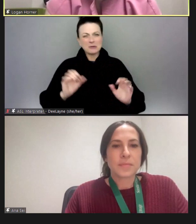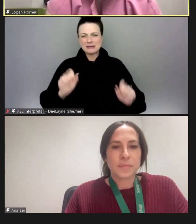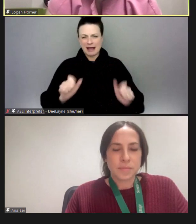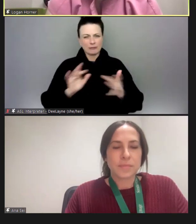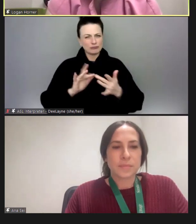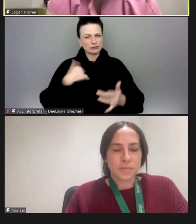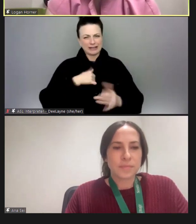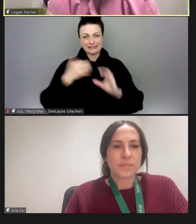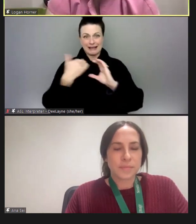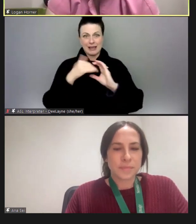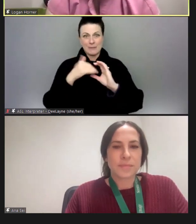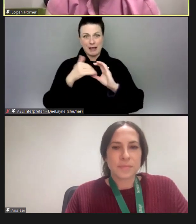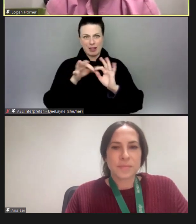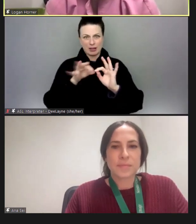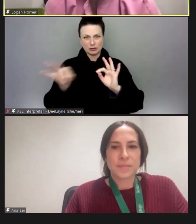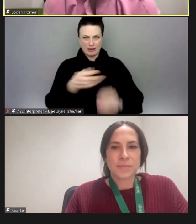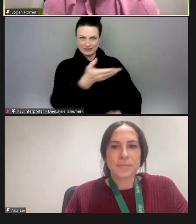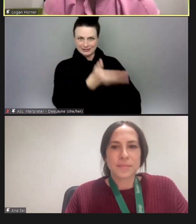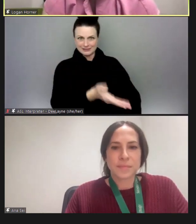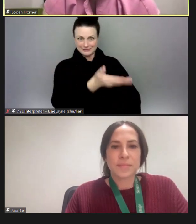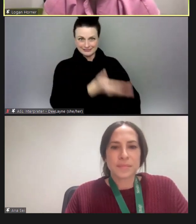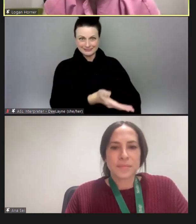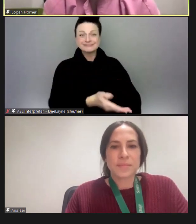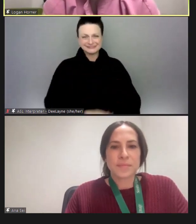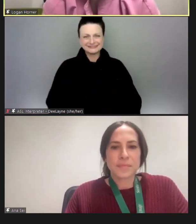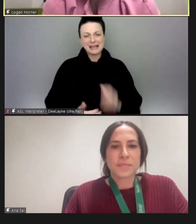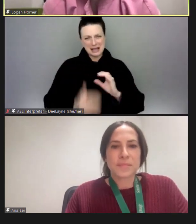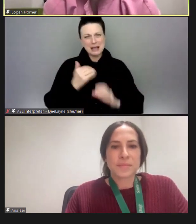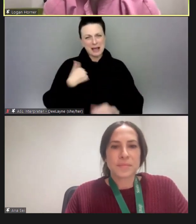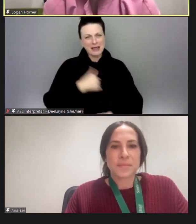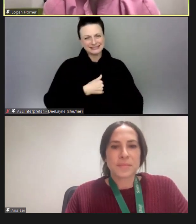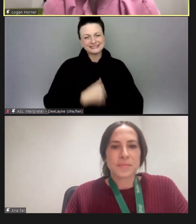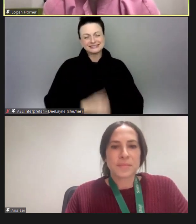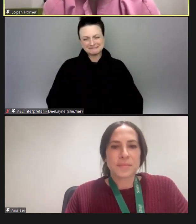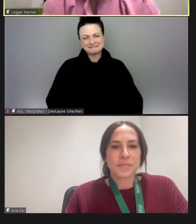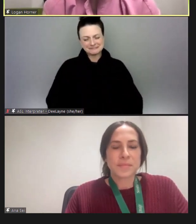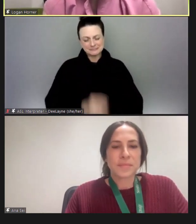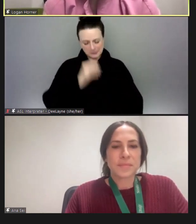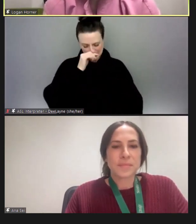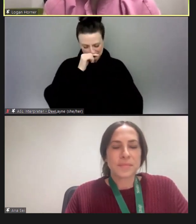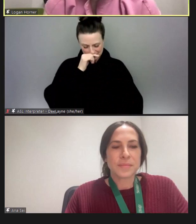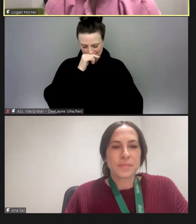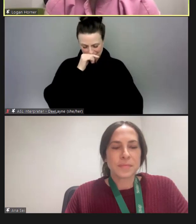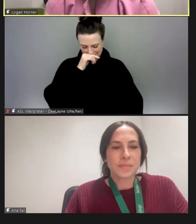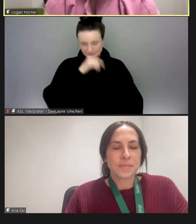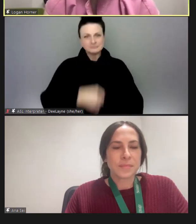this page please email email us we would